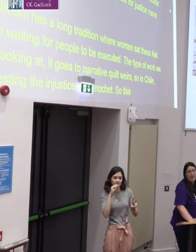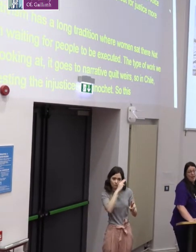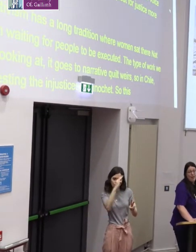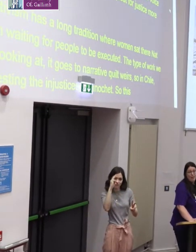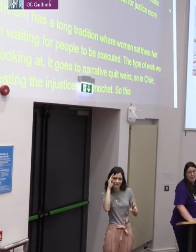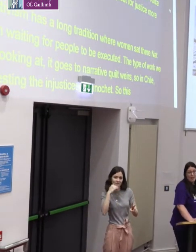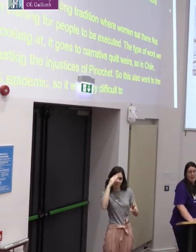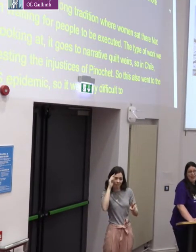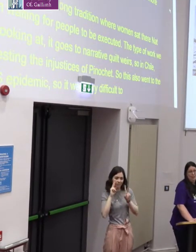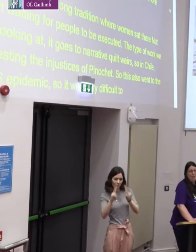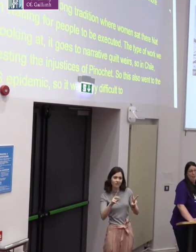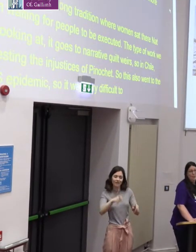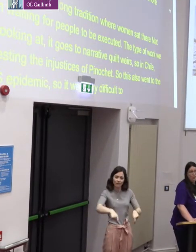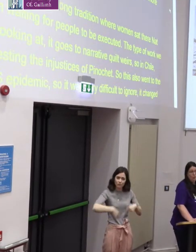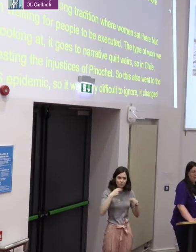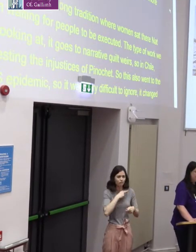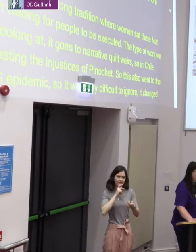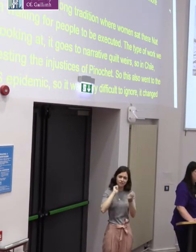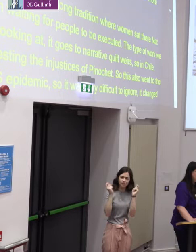how the AIDS epidemic was viewed in the 80s.